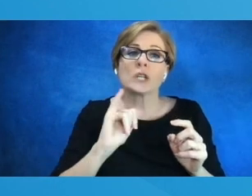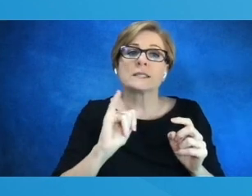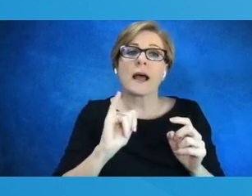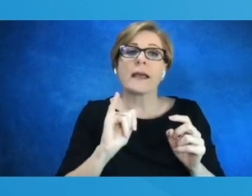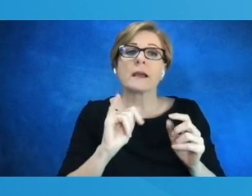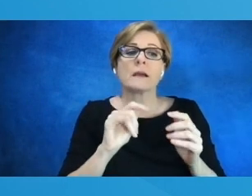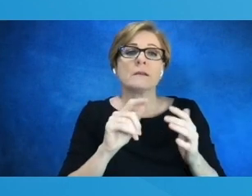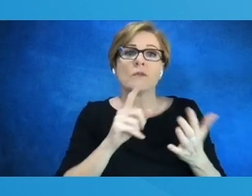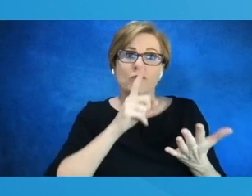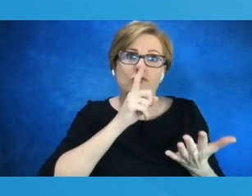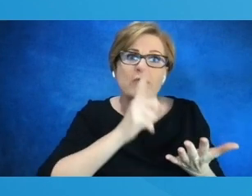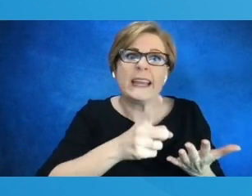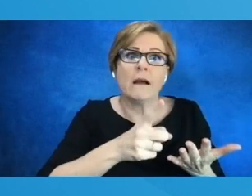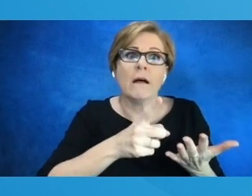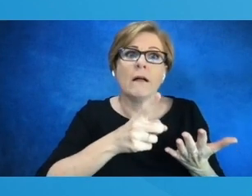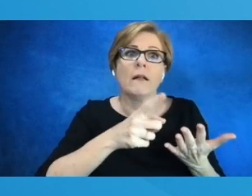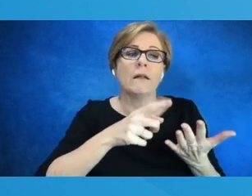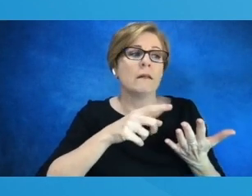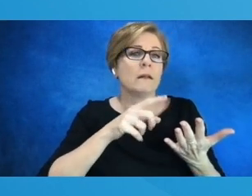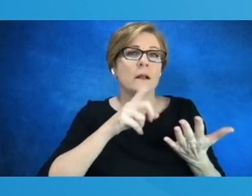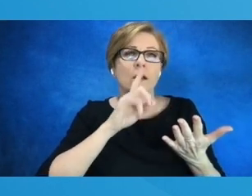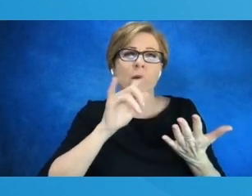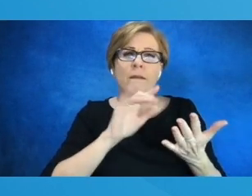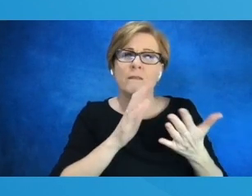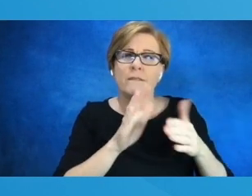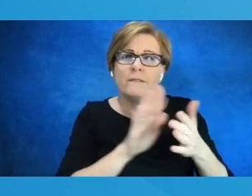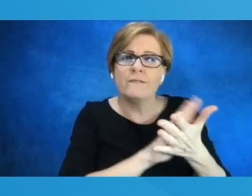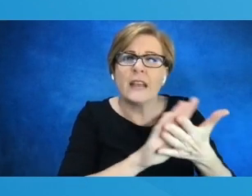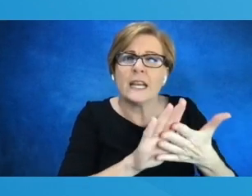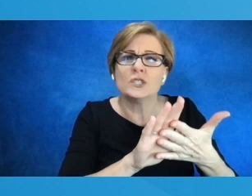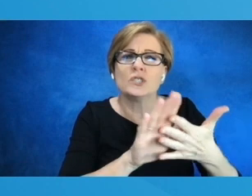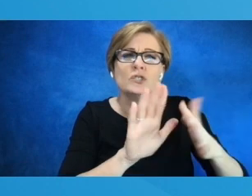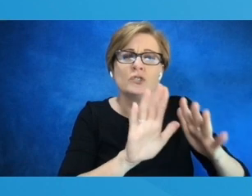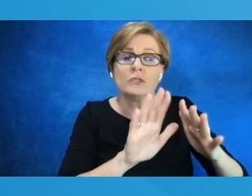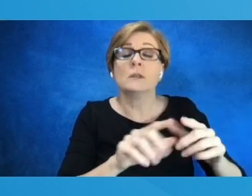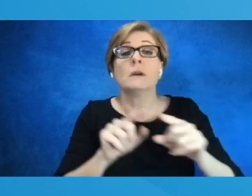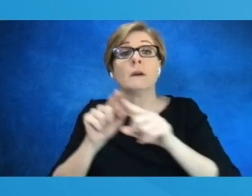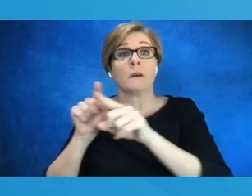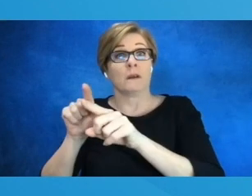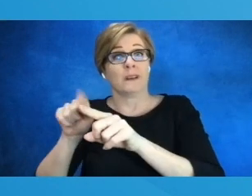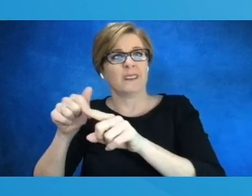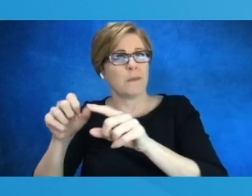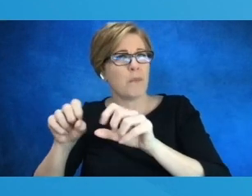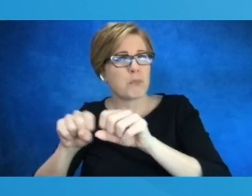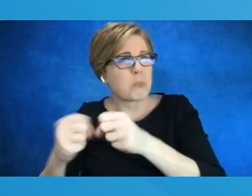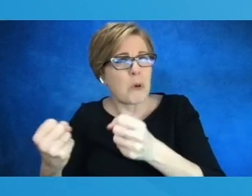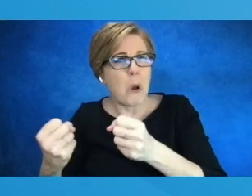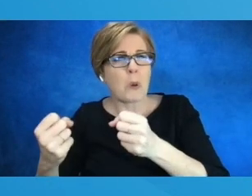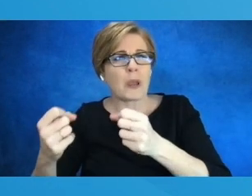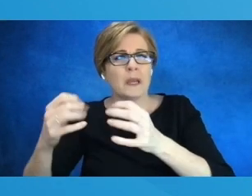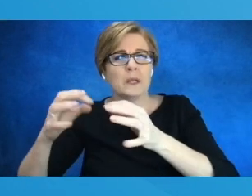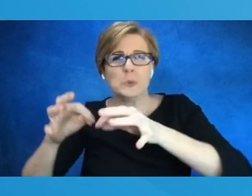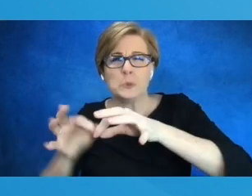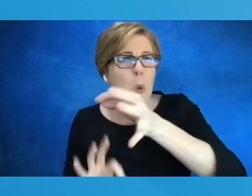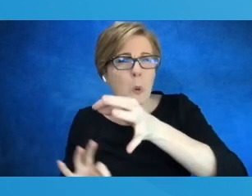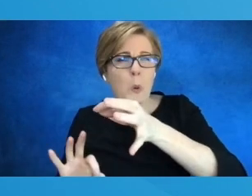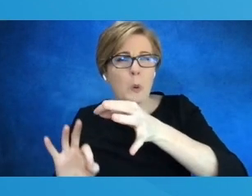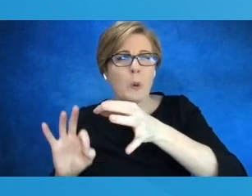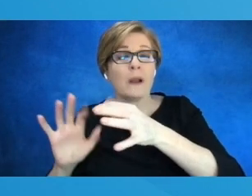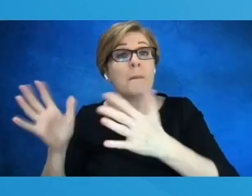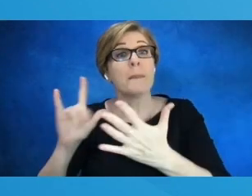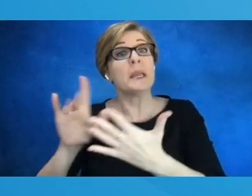and torn canvas that maybe was finished but then was pulled apart and sort of destroyed.